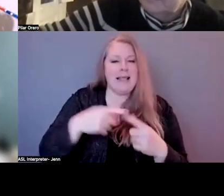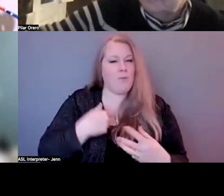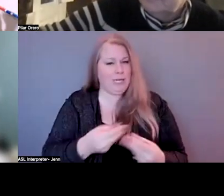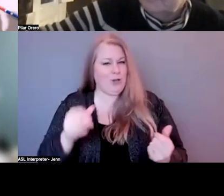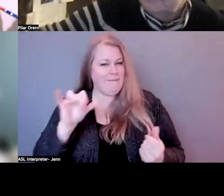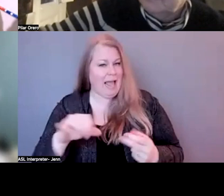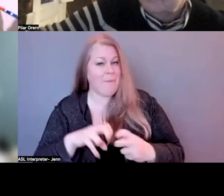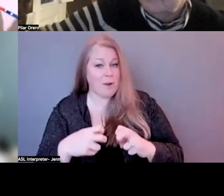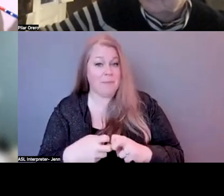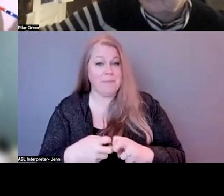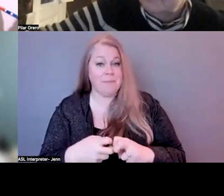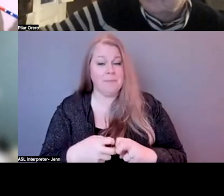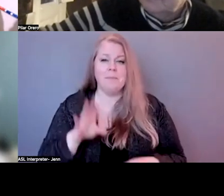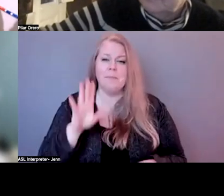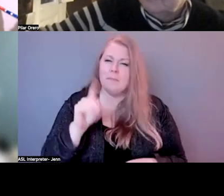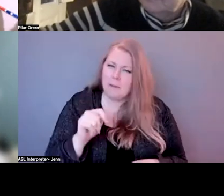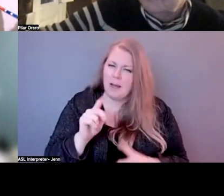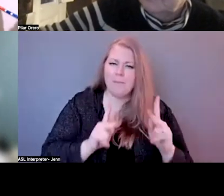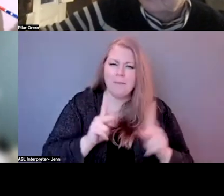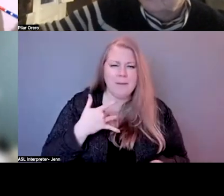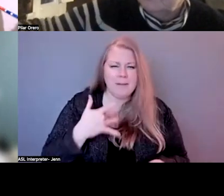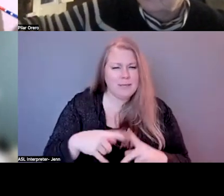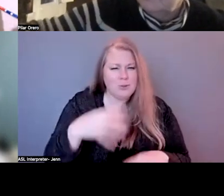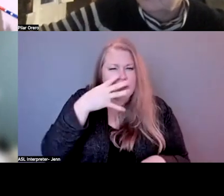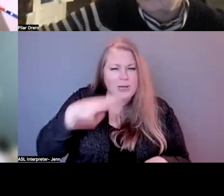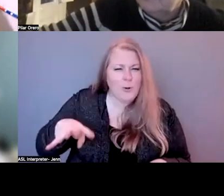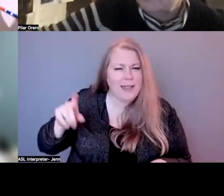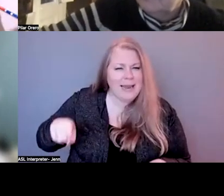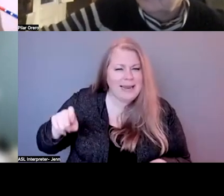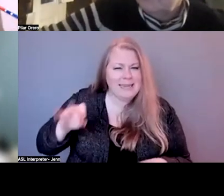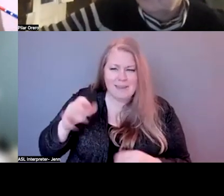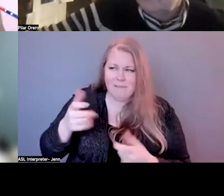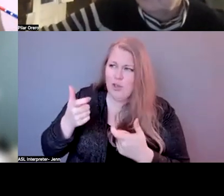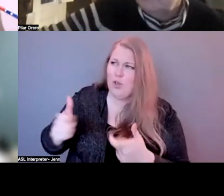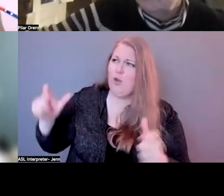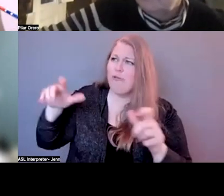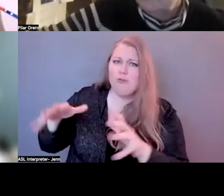And yet, people tend to ignore the needs of huge swaths of people with disabilities.